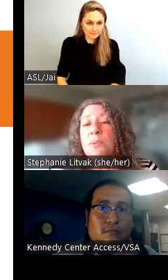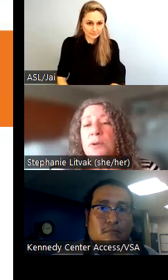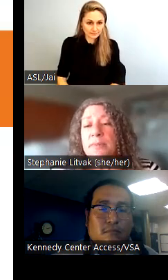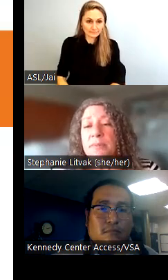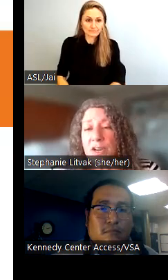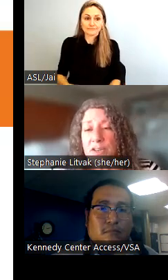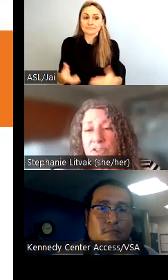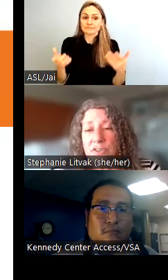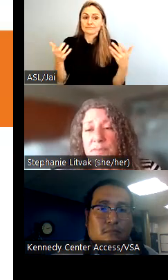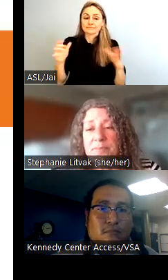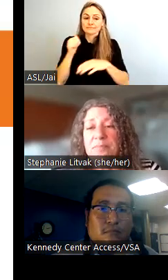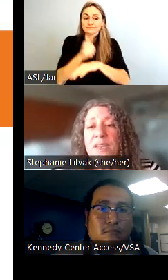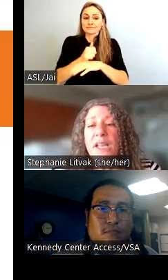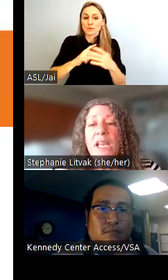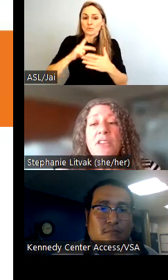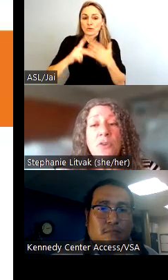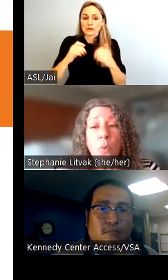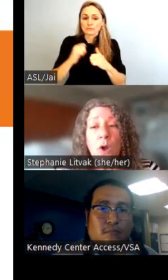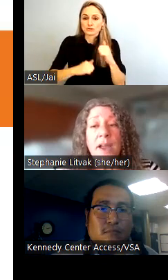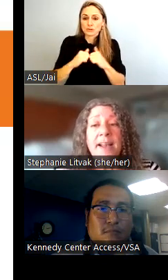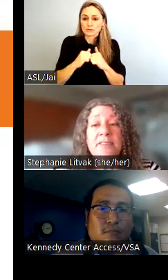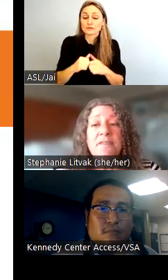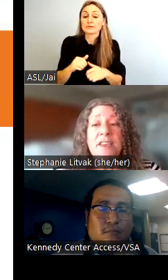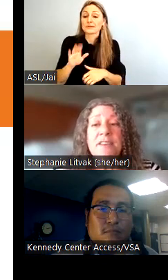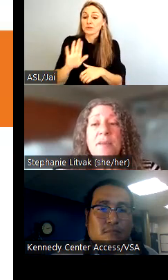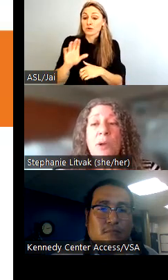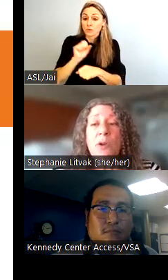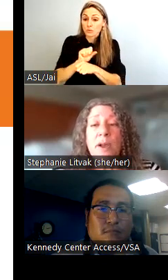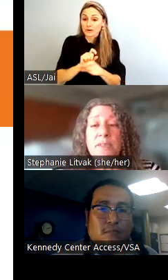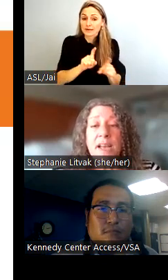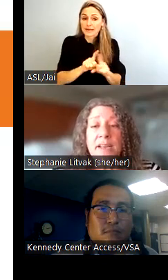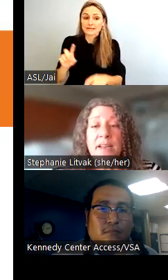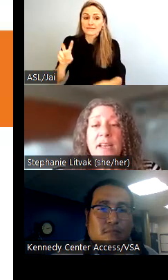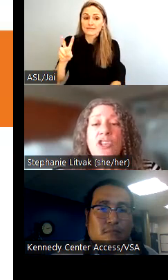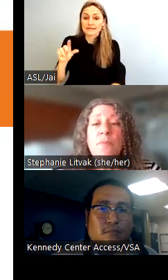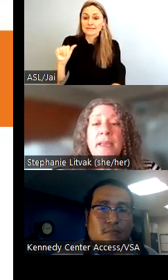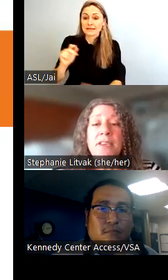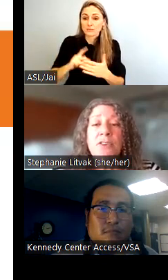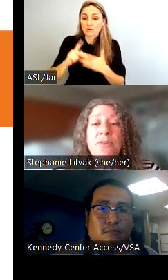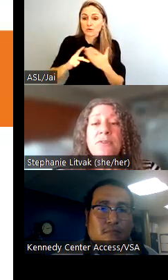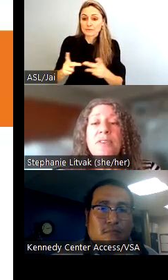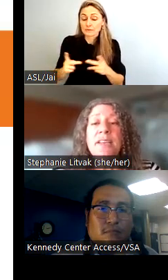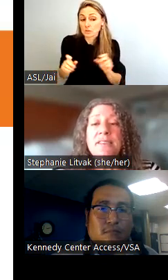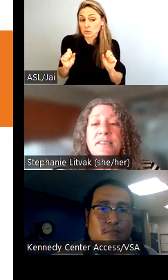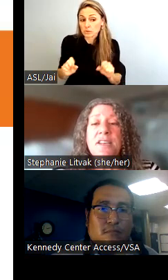Existing program structures, in your work as a VSA Program Site, you may use existing